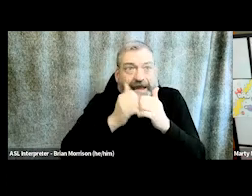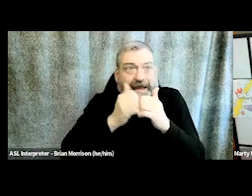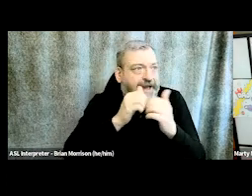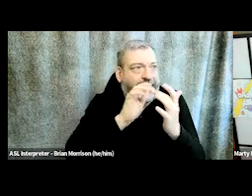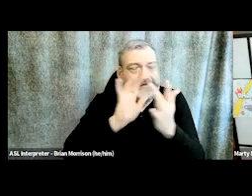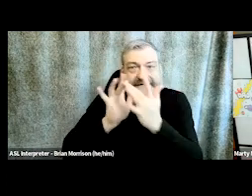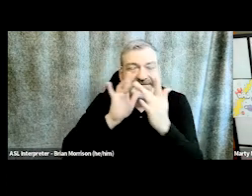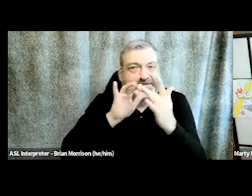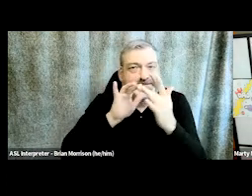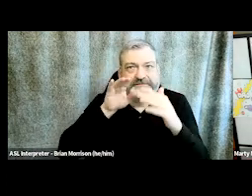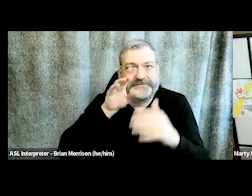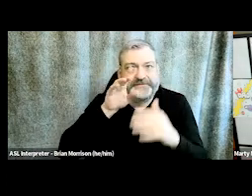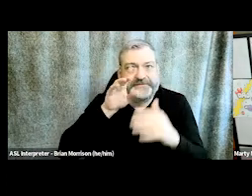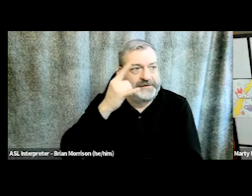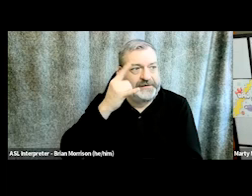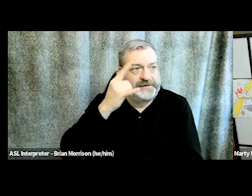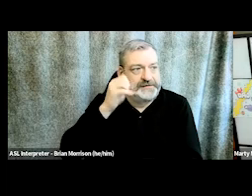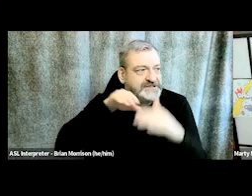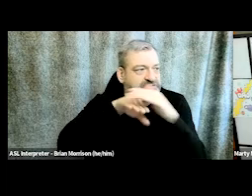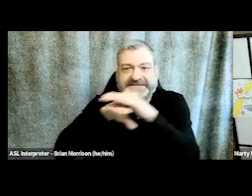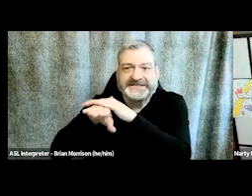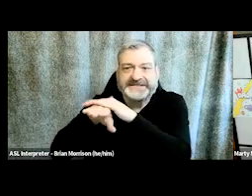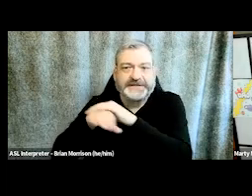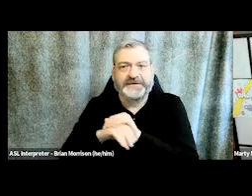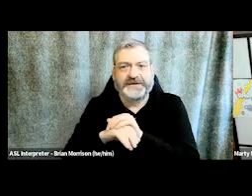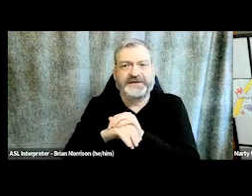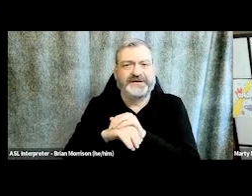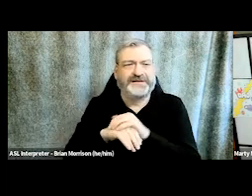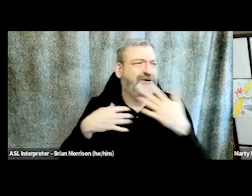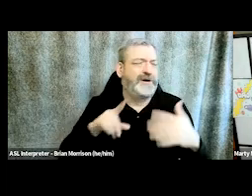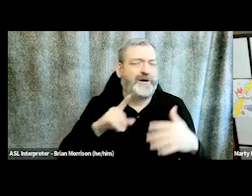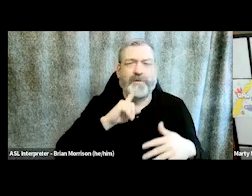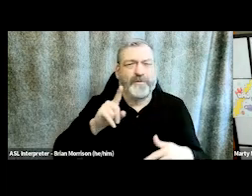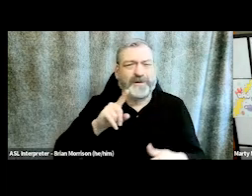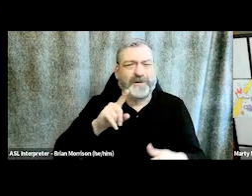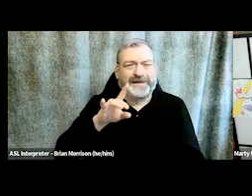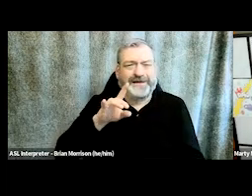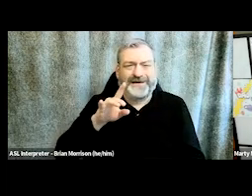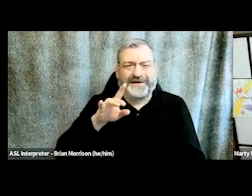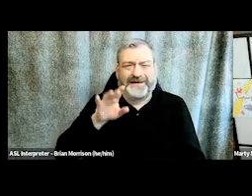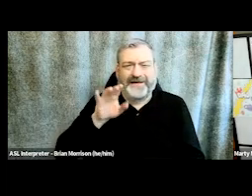As Mike mentioned at the very beginning, there are 80 primary requirements. There are hundreds of other requirements.